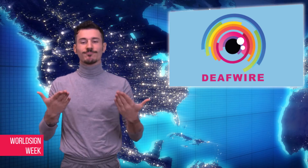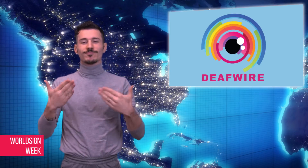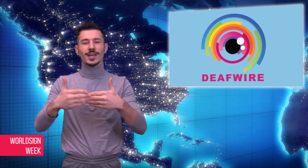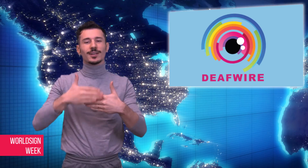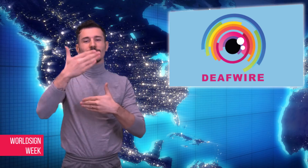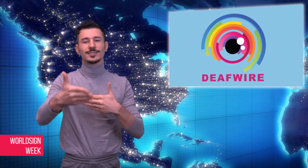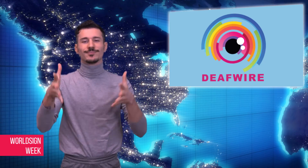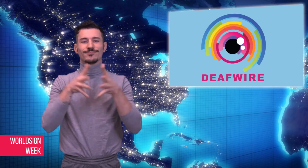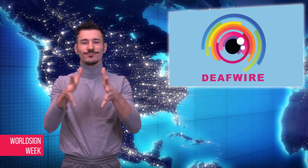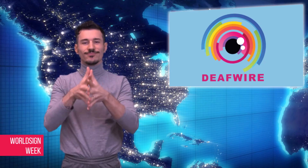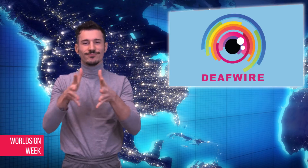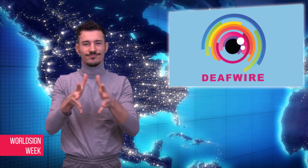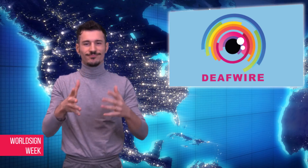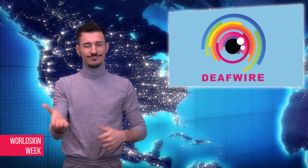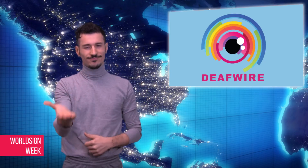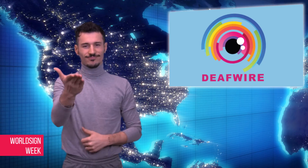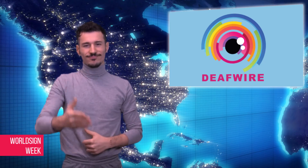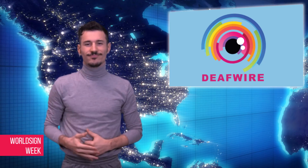Now, let’s go to next story.